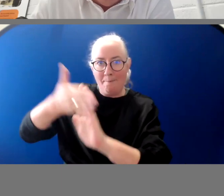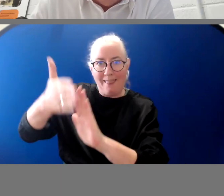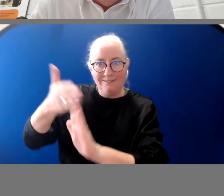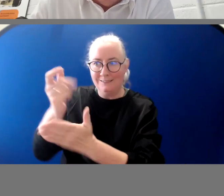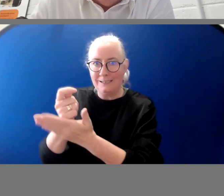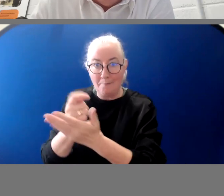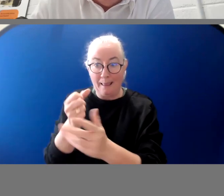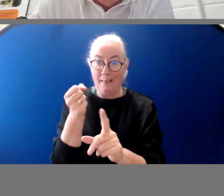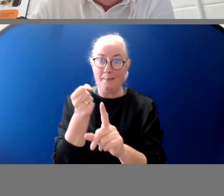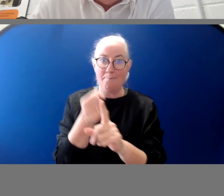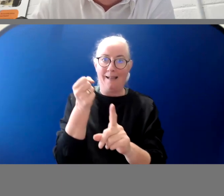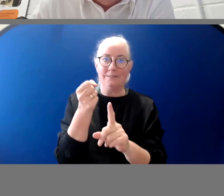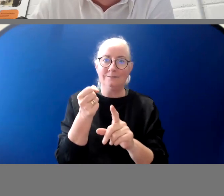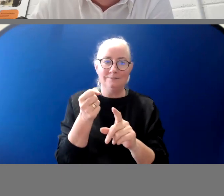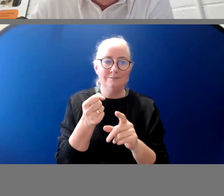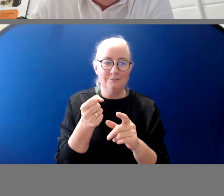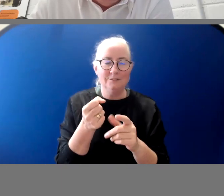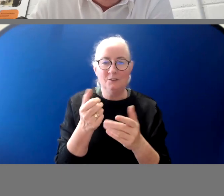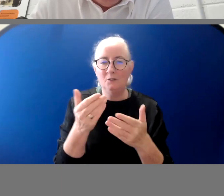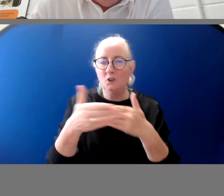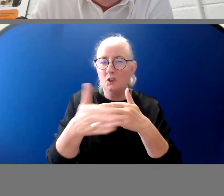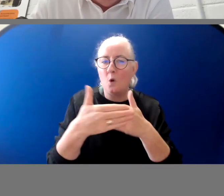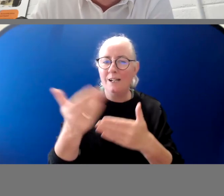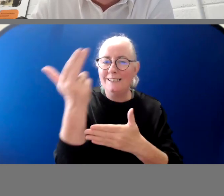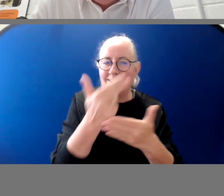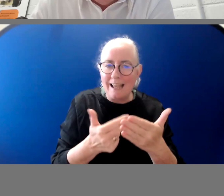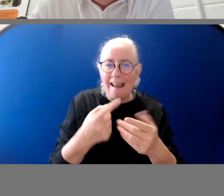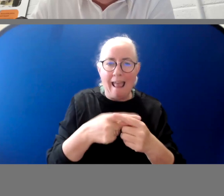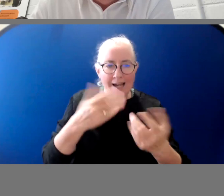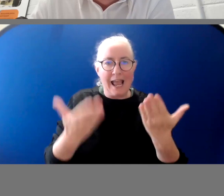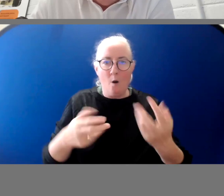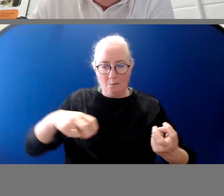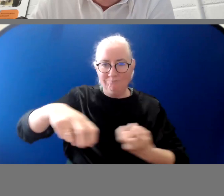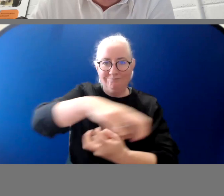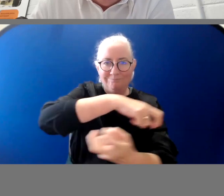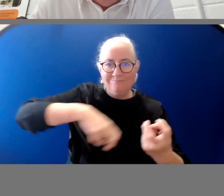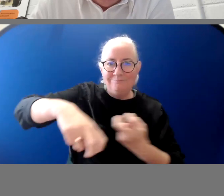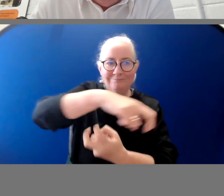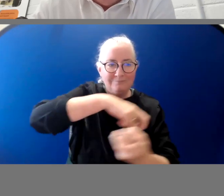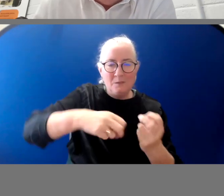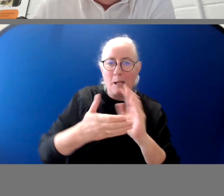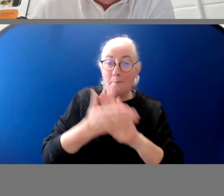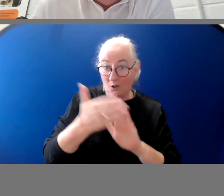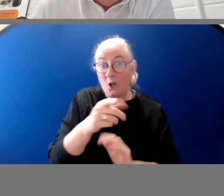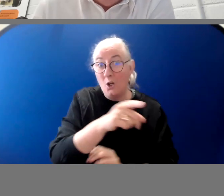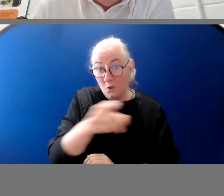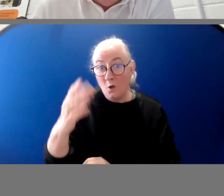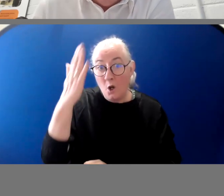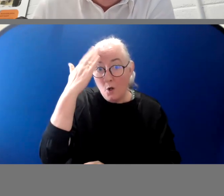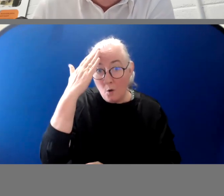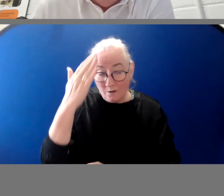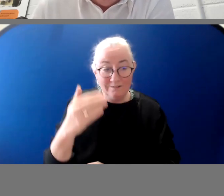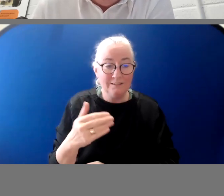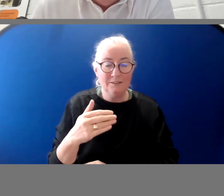on door design but also circulation around buildings. so as you're all aware the seminar